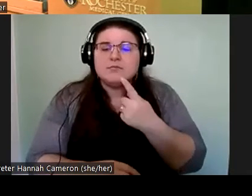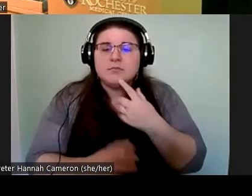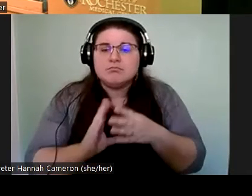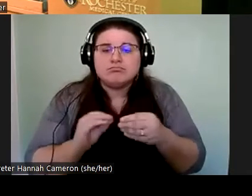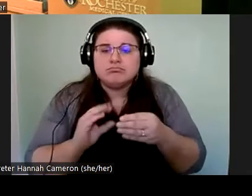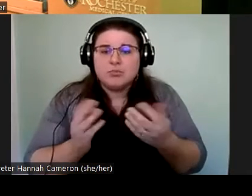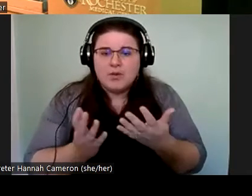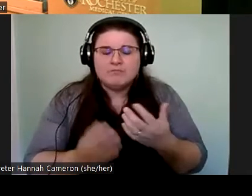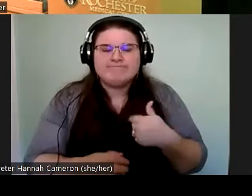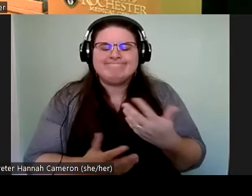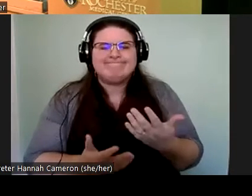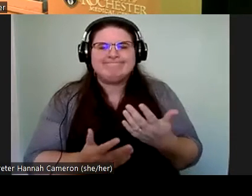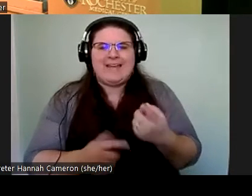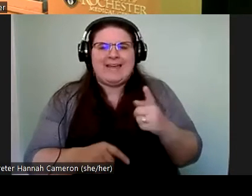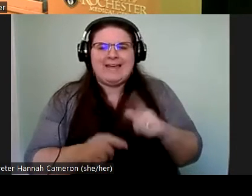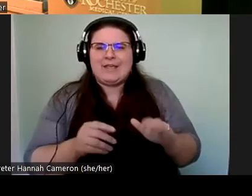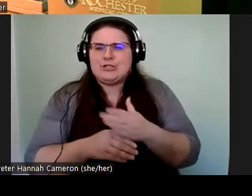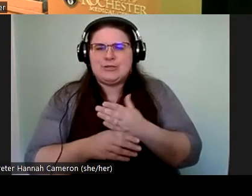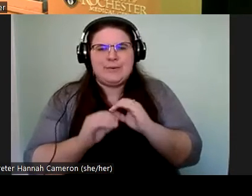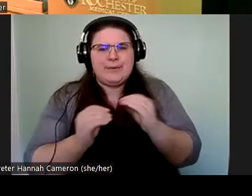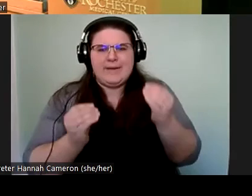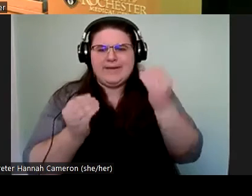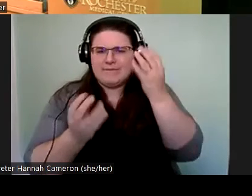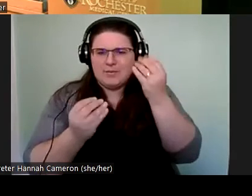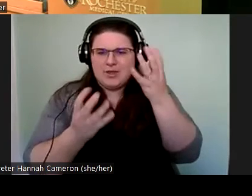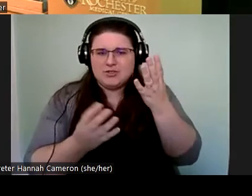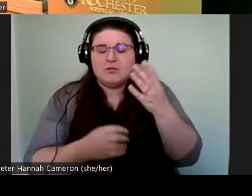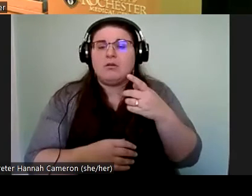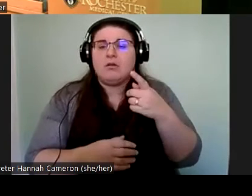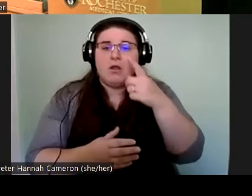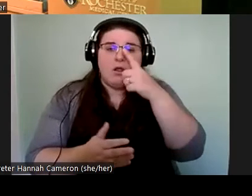share any information with you but if you wanted to look up treatment for schizophrenia here's